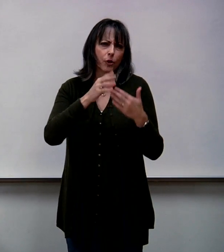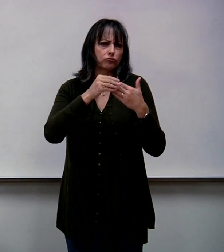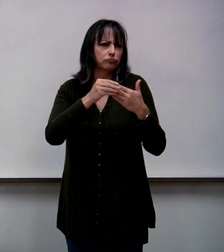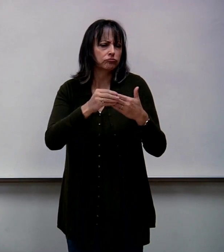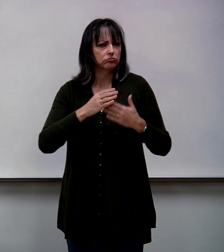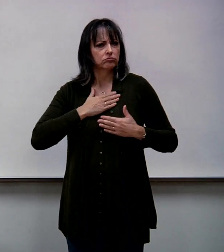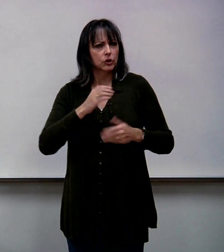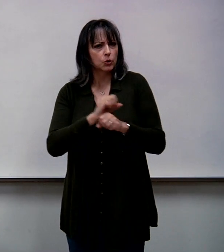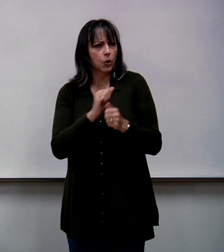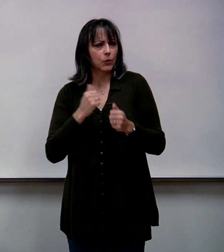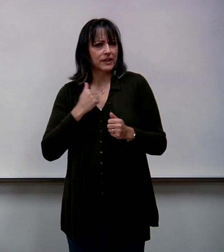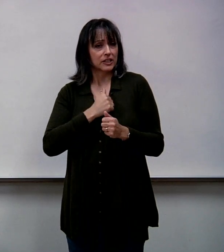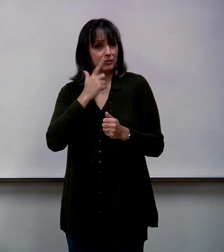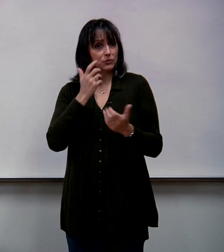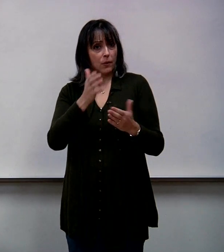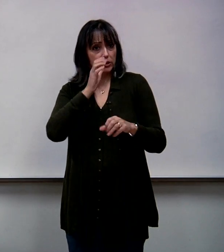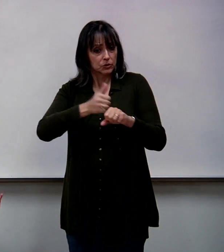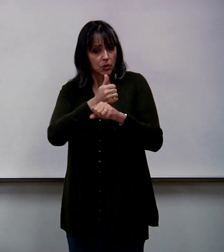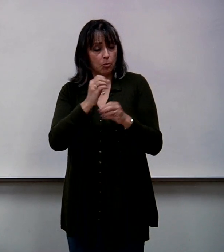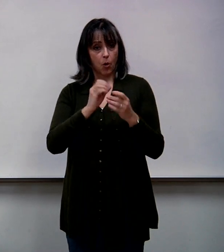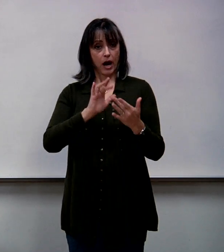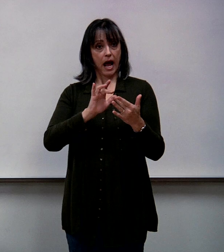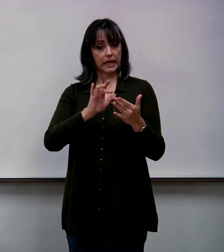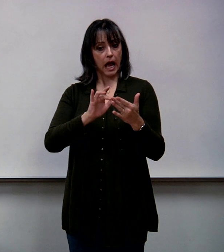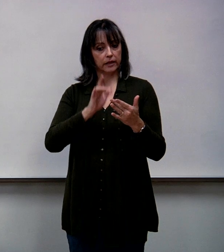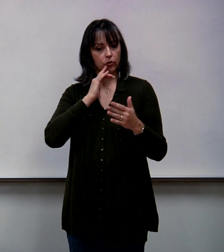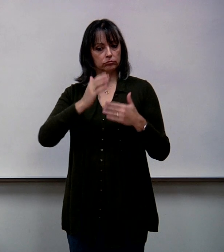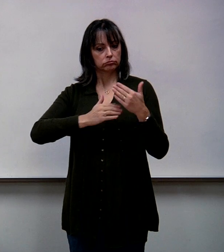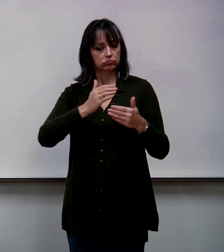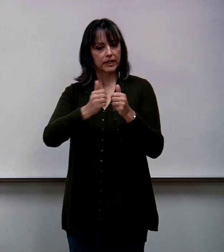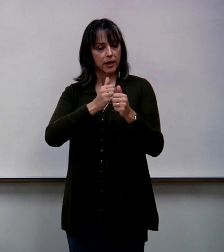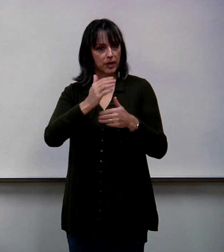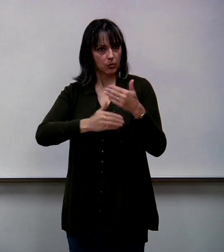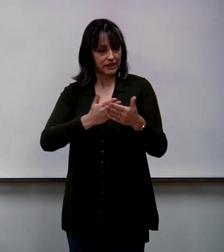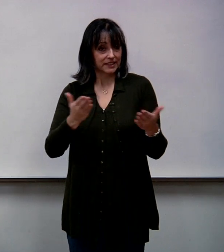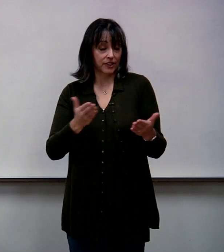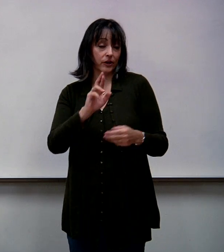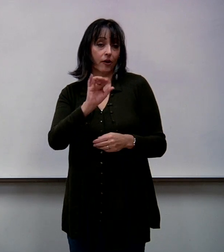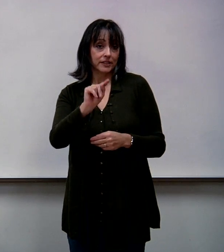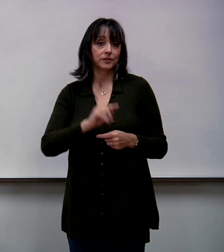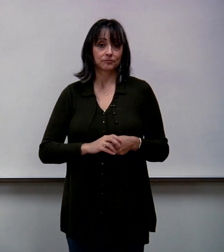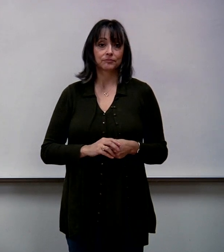add online campaign resources to how elections are down here RIT.